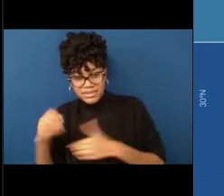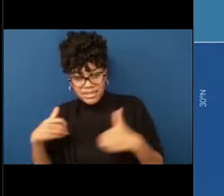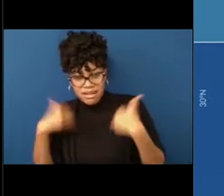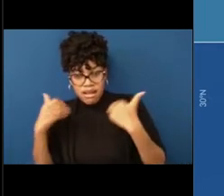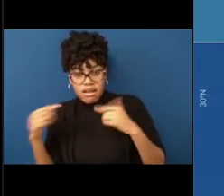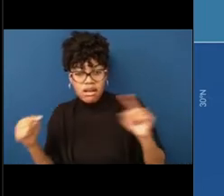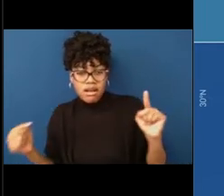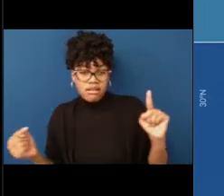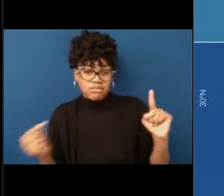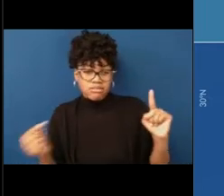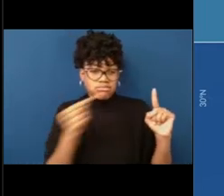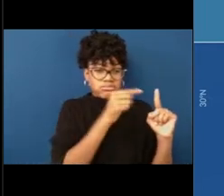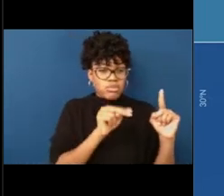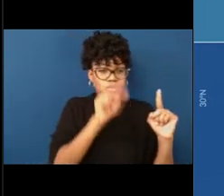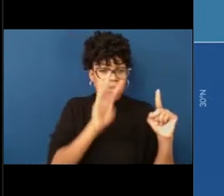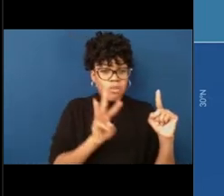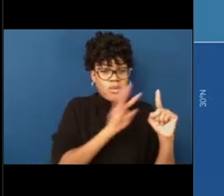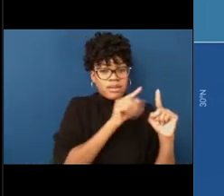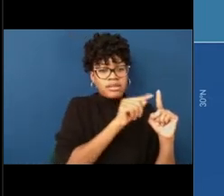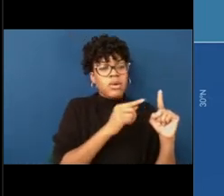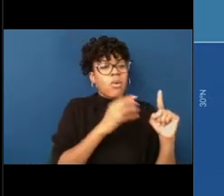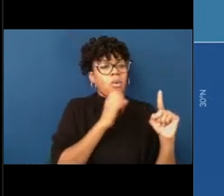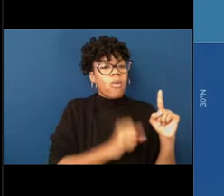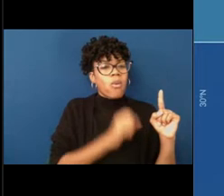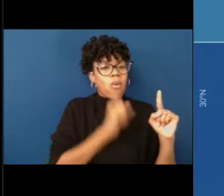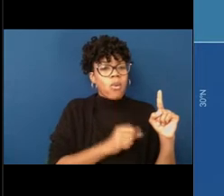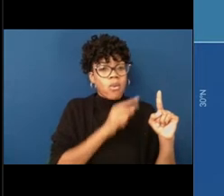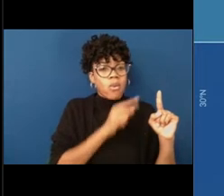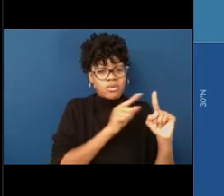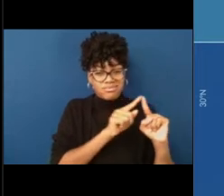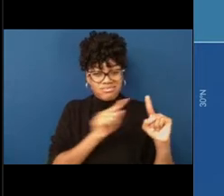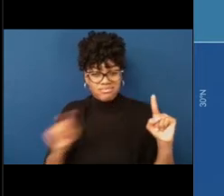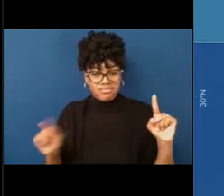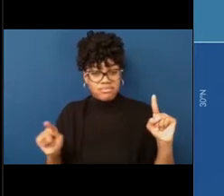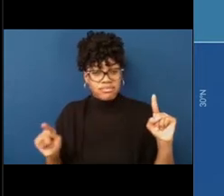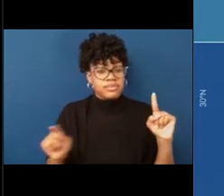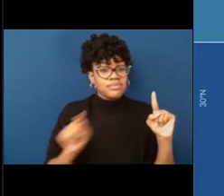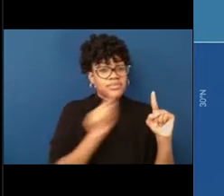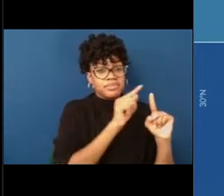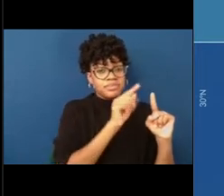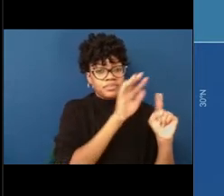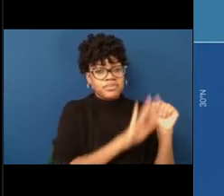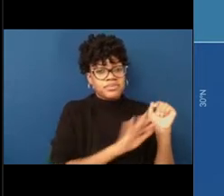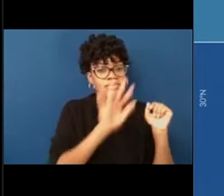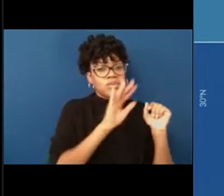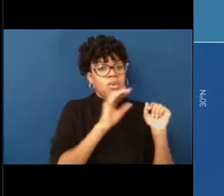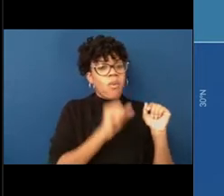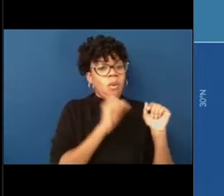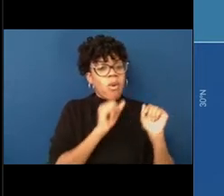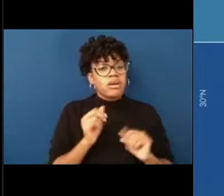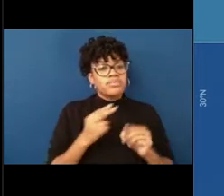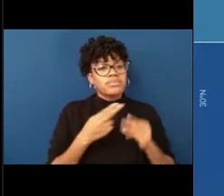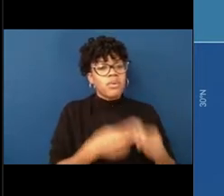These older islands and atolls are called the Kupuna Islands, the elder or ancestral islands,